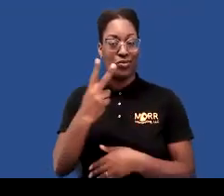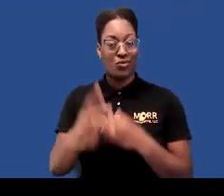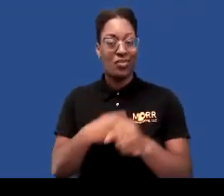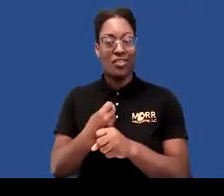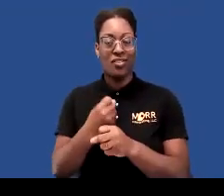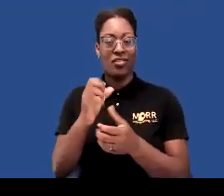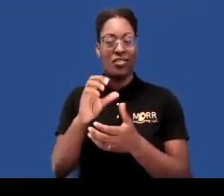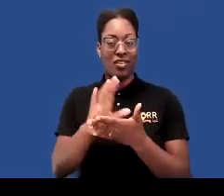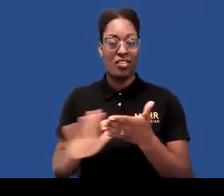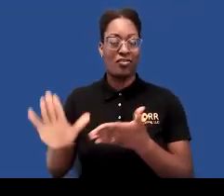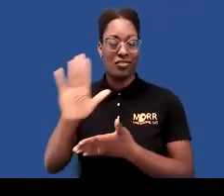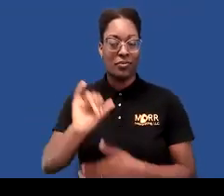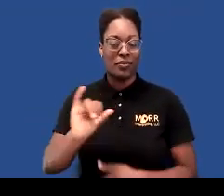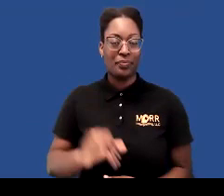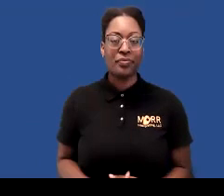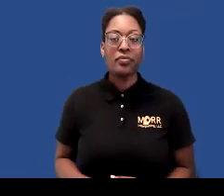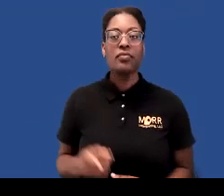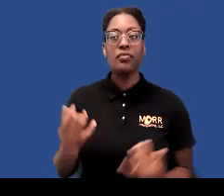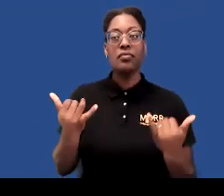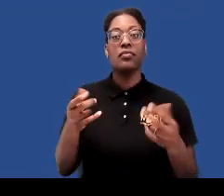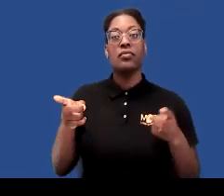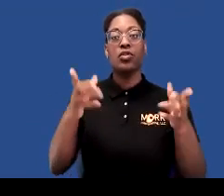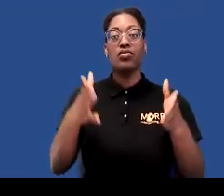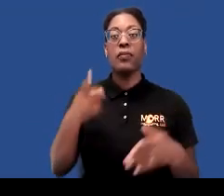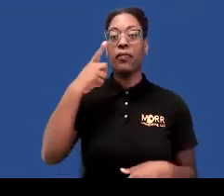the Director of the Learning Commons at Harrisburg Area Community College,